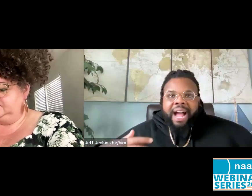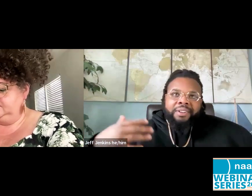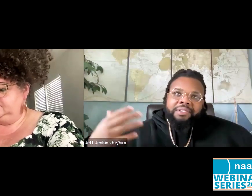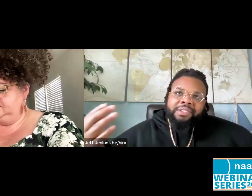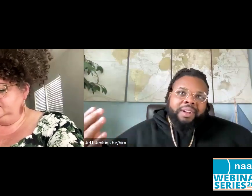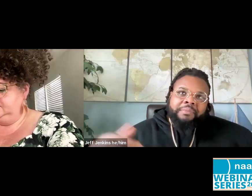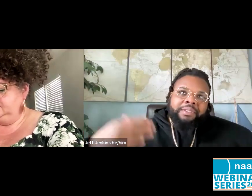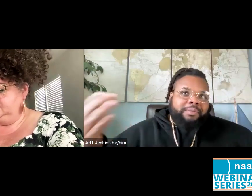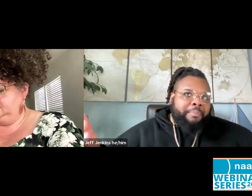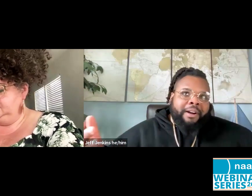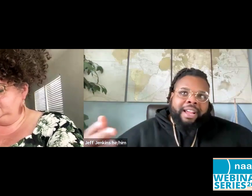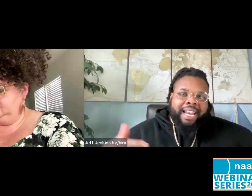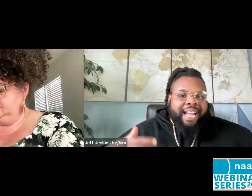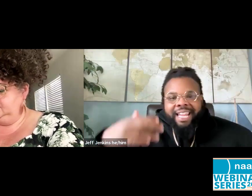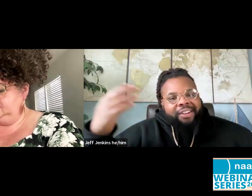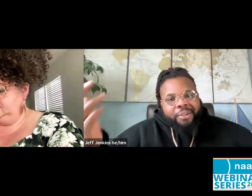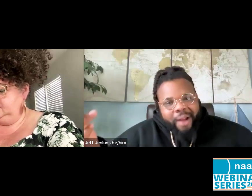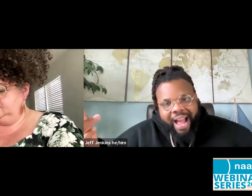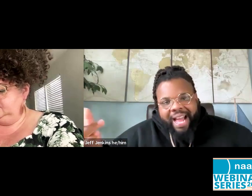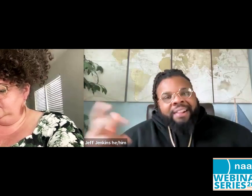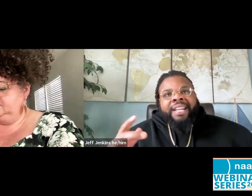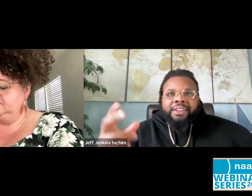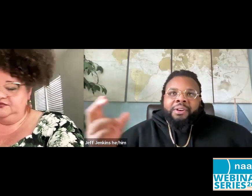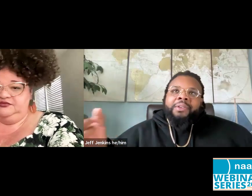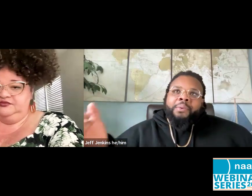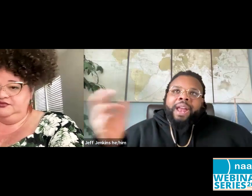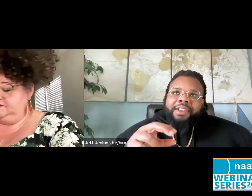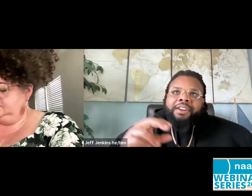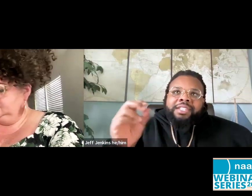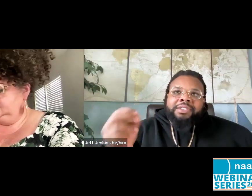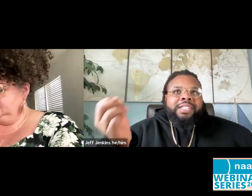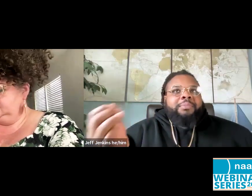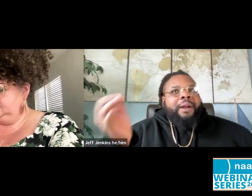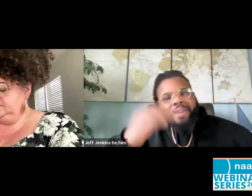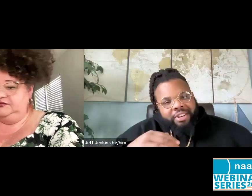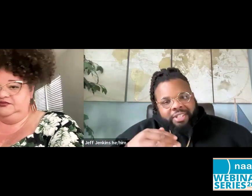I would go to these the park and I couldn't get on a ride. So what I've learned to do is do my research.